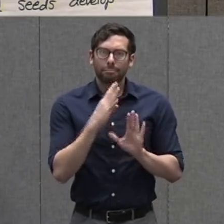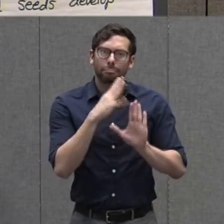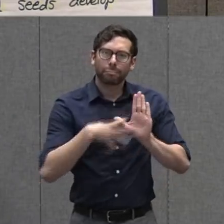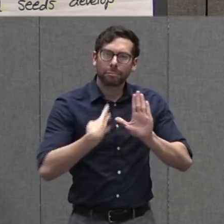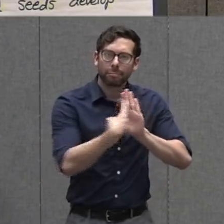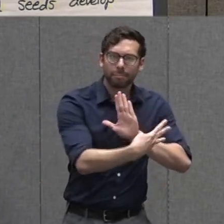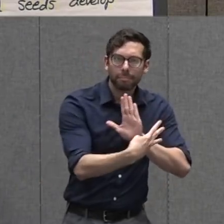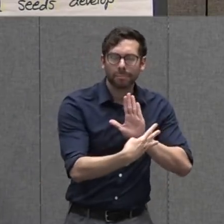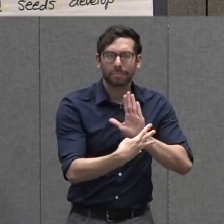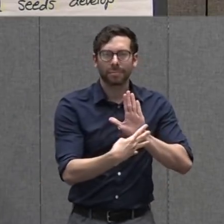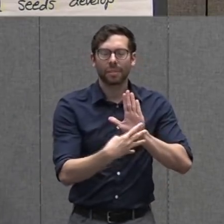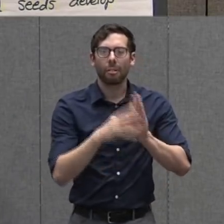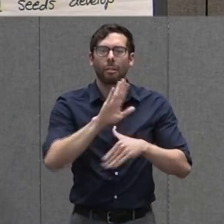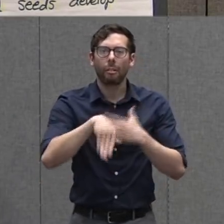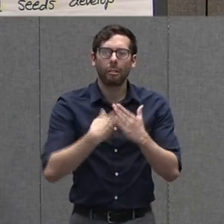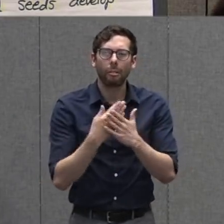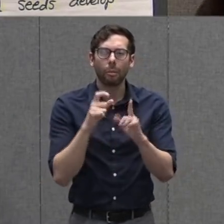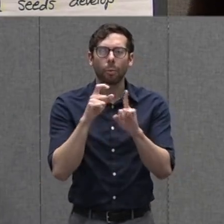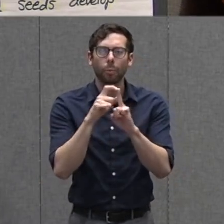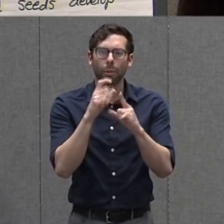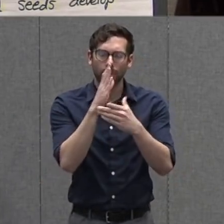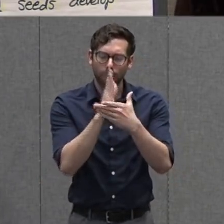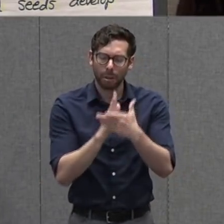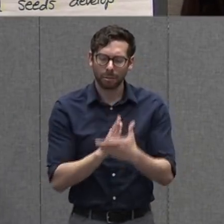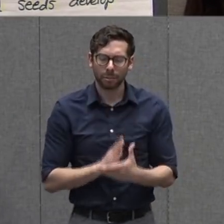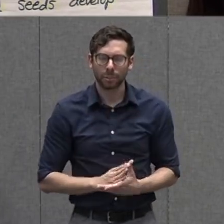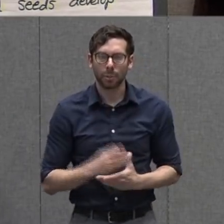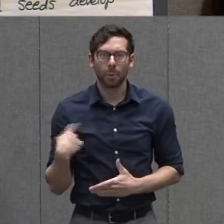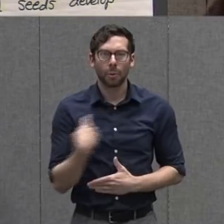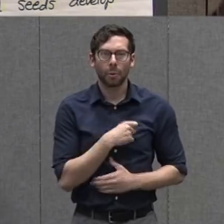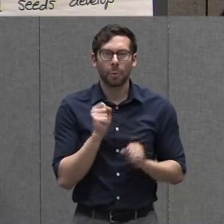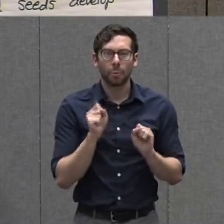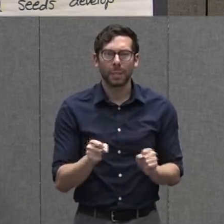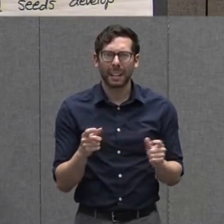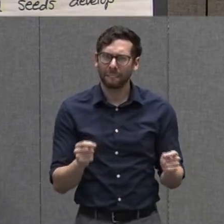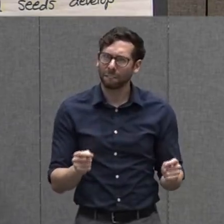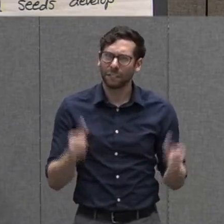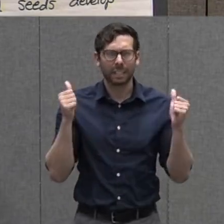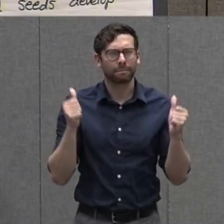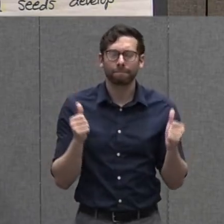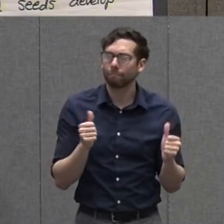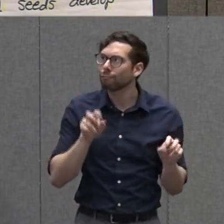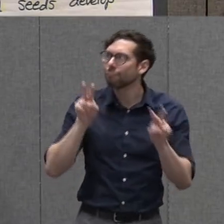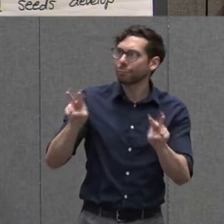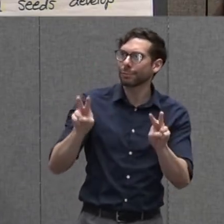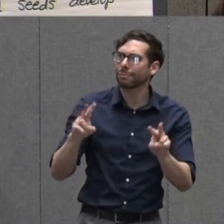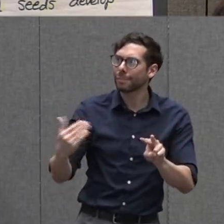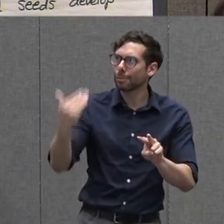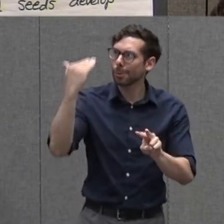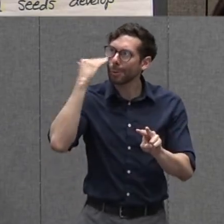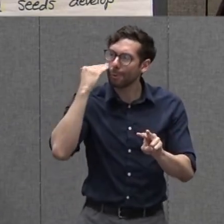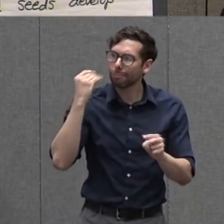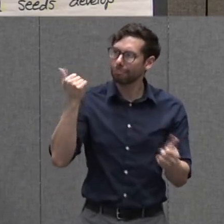which shows us how much we know as learners. That feels pretty powerful. I'm gonna move on to another word